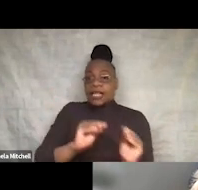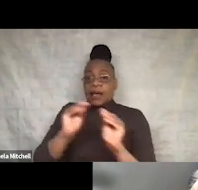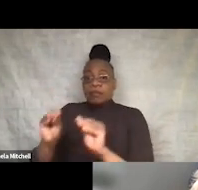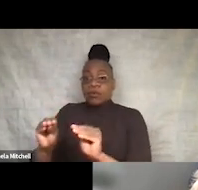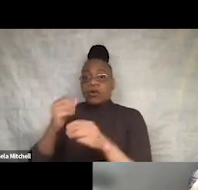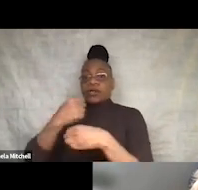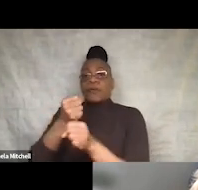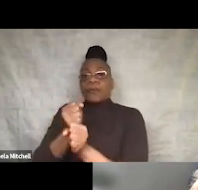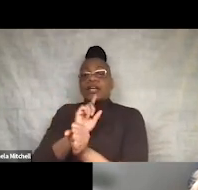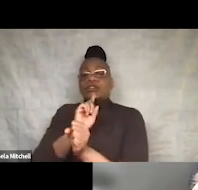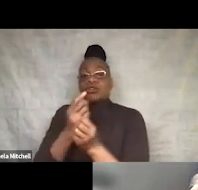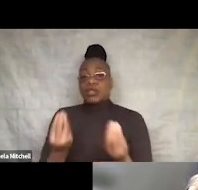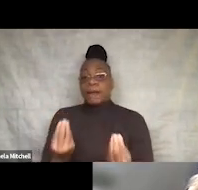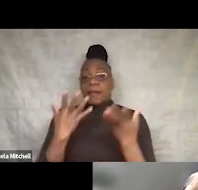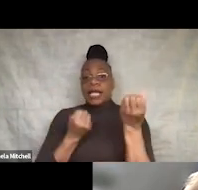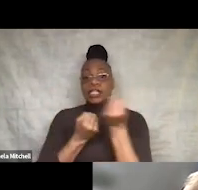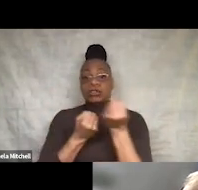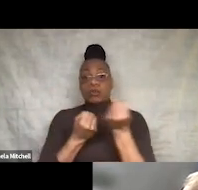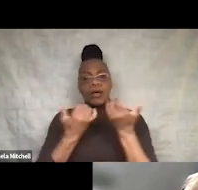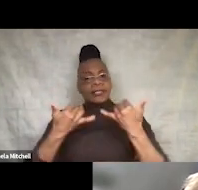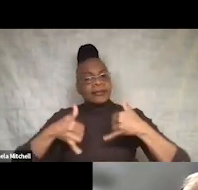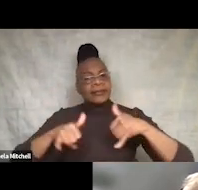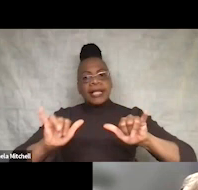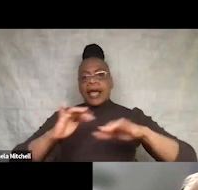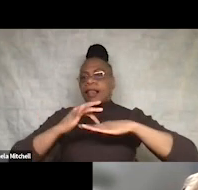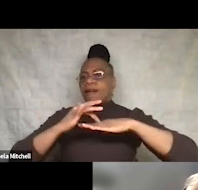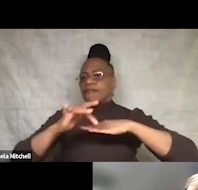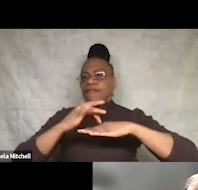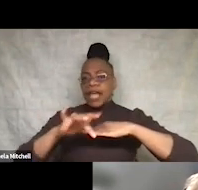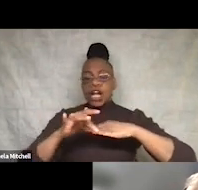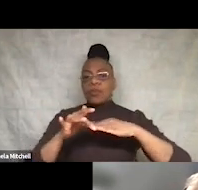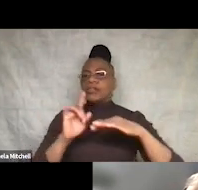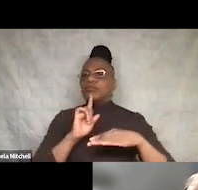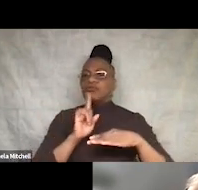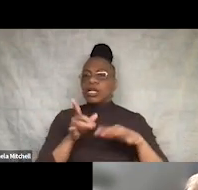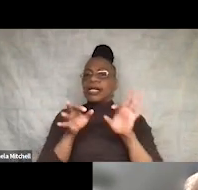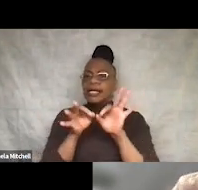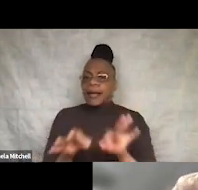that are needed are still available and those vital bridges have been built,